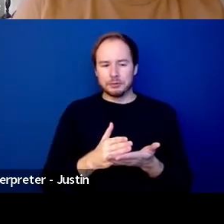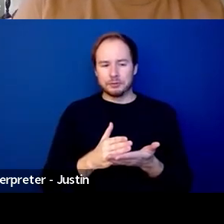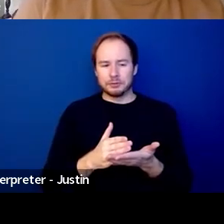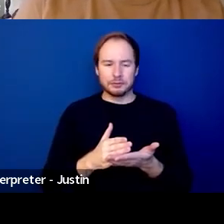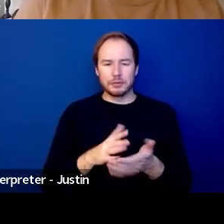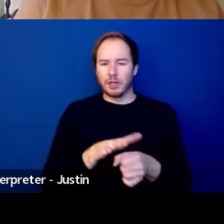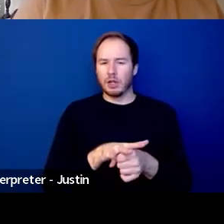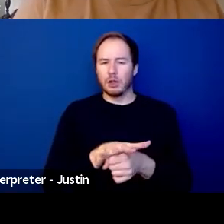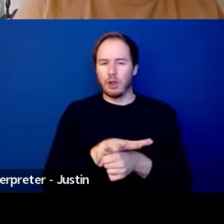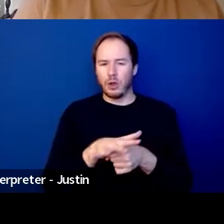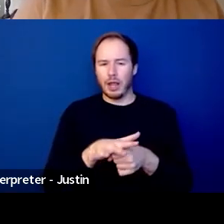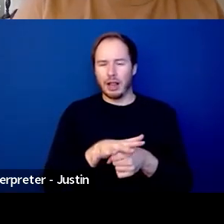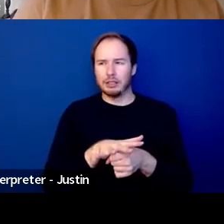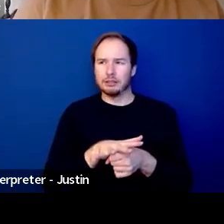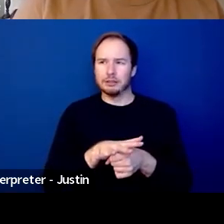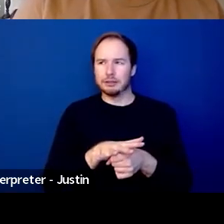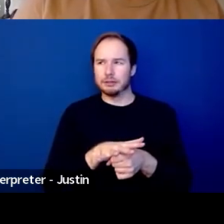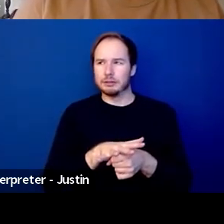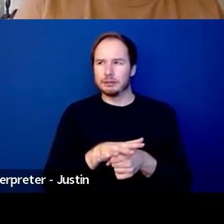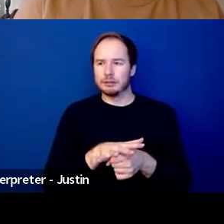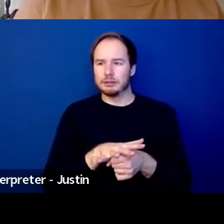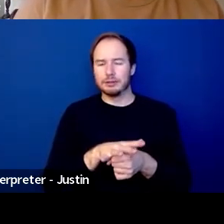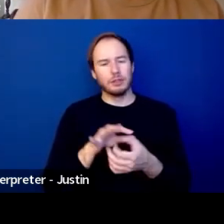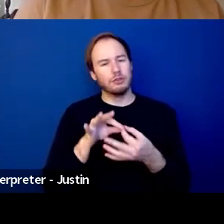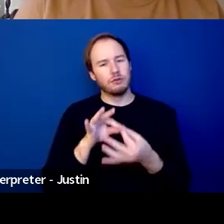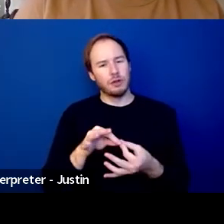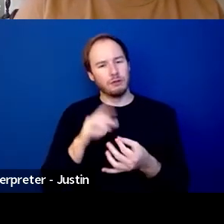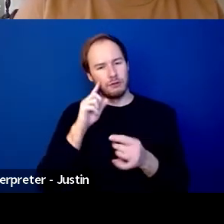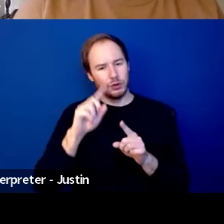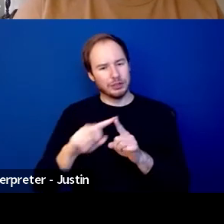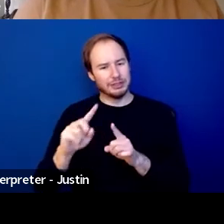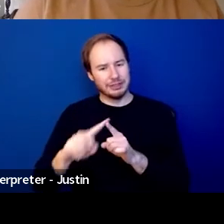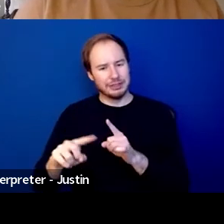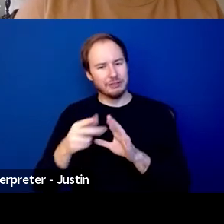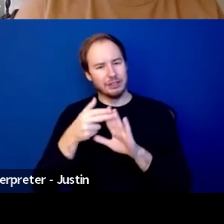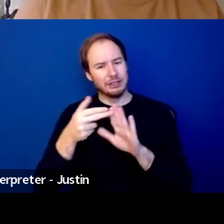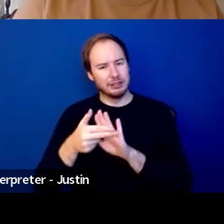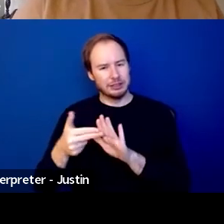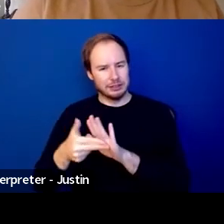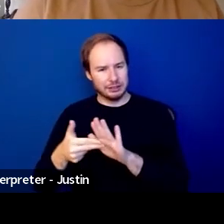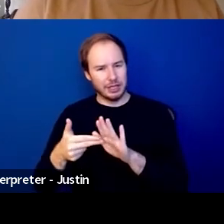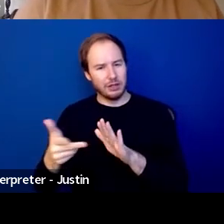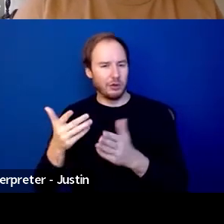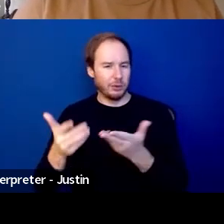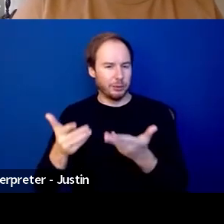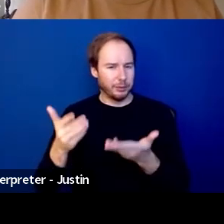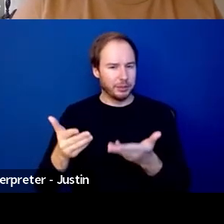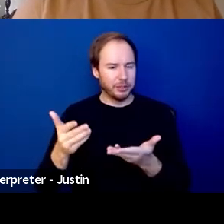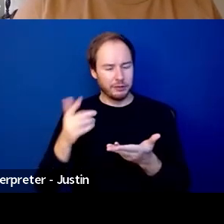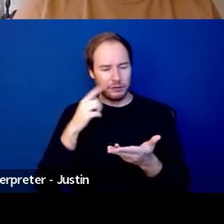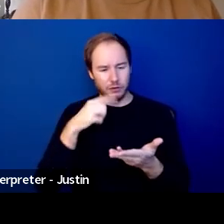to the prevalence of different diagnoses that you see people having out on the street.